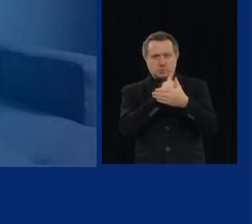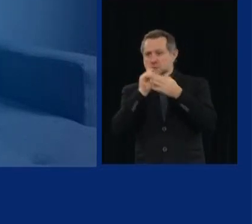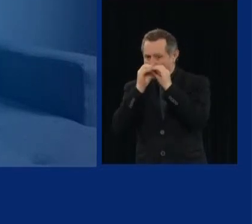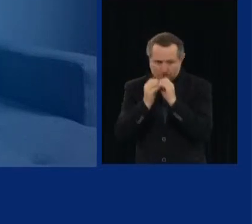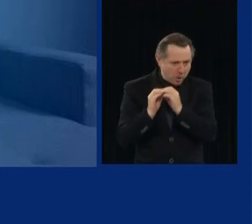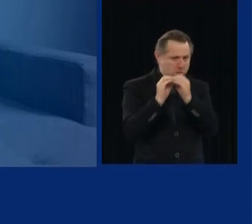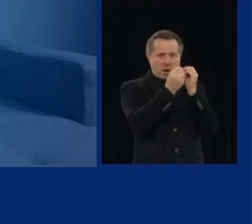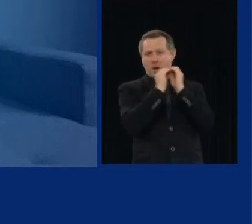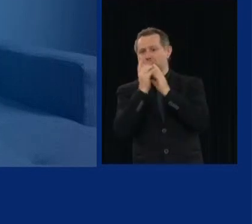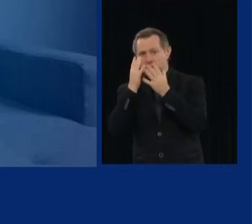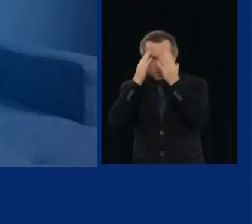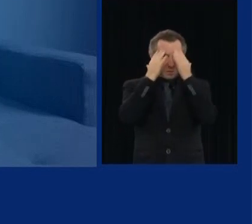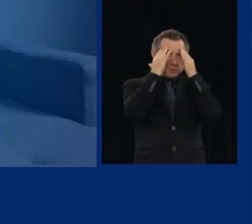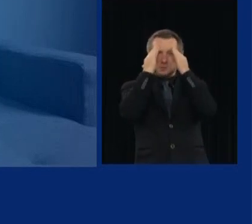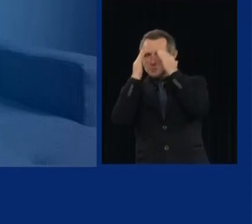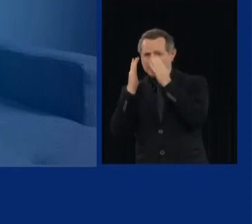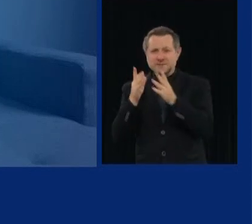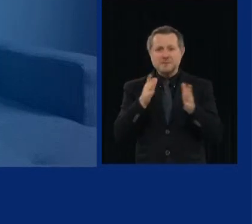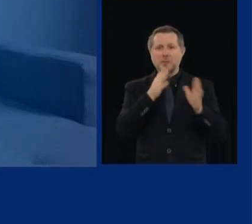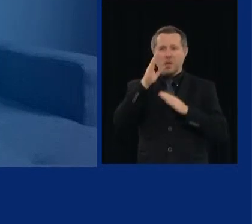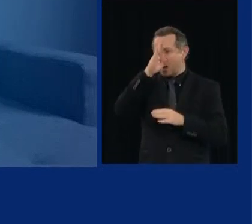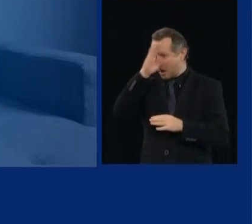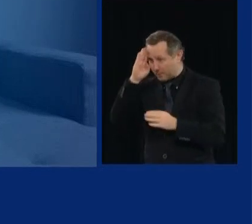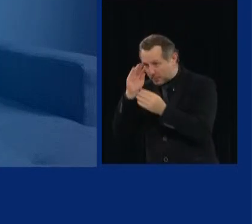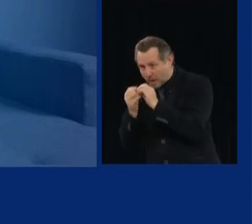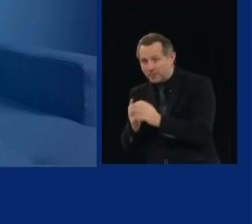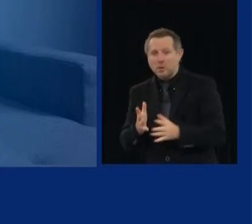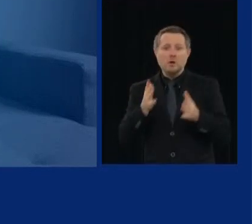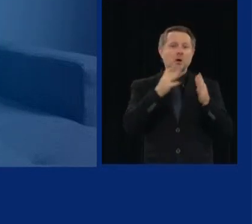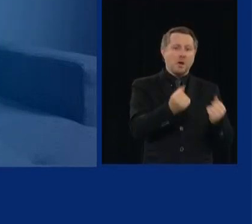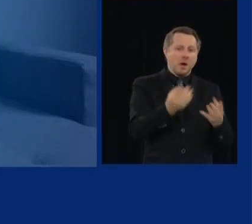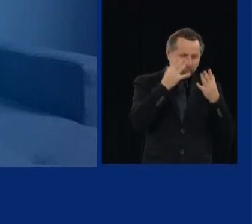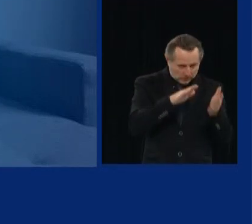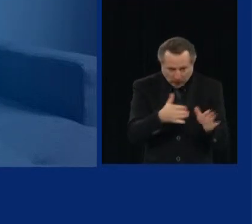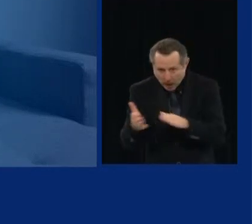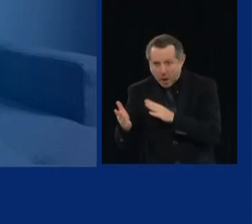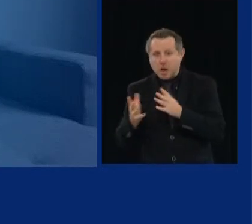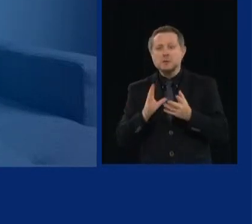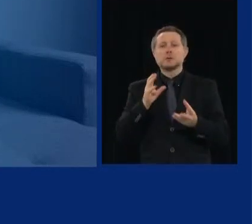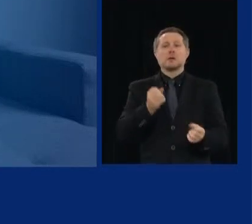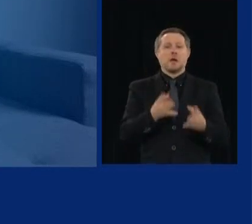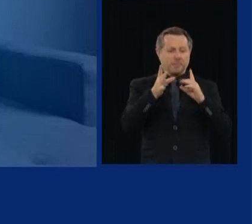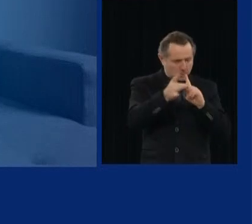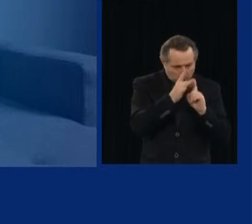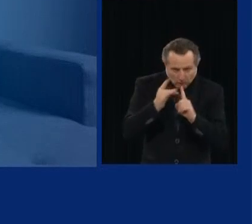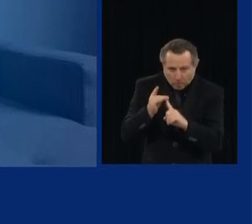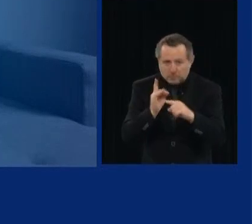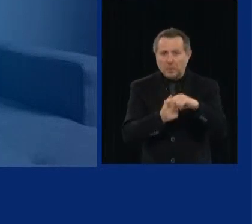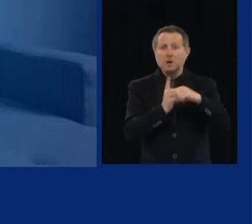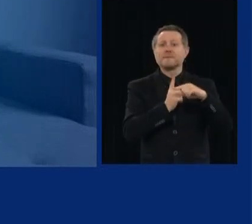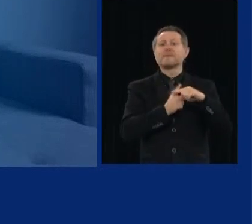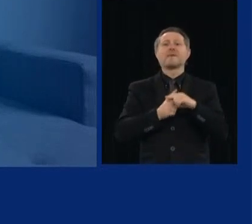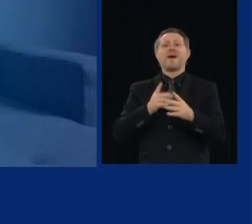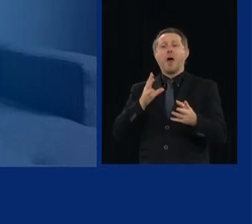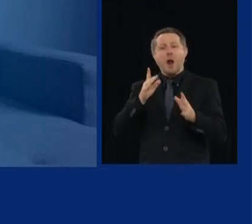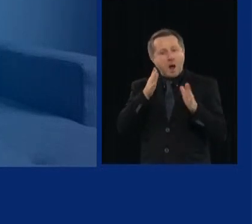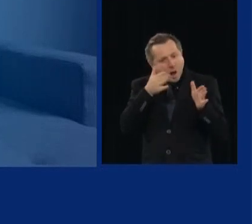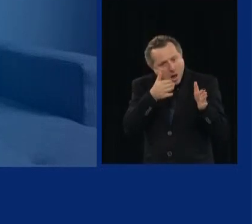WE HAVE BEEN SO ANXIOUS ABOUT THE DAY-TO-DAY AND OPERATIONAL AND WE HAVE BEEN TALKING ABOUT